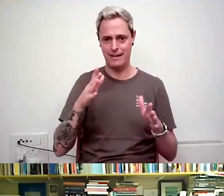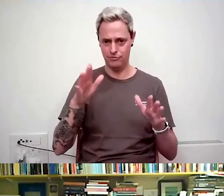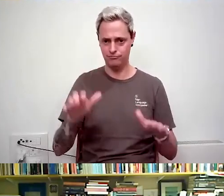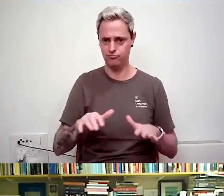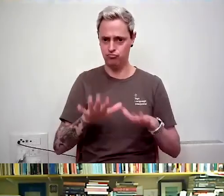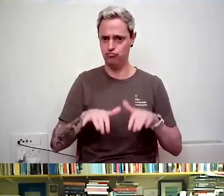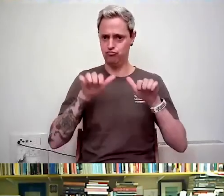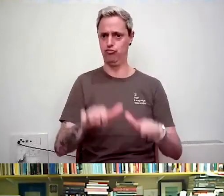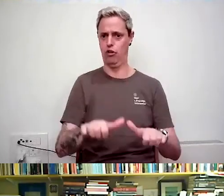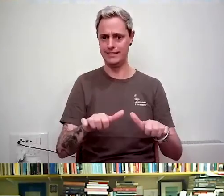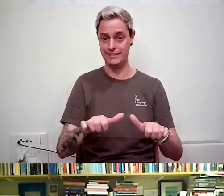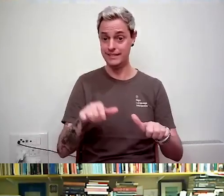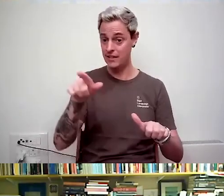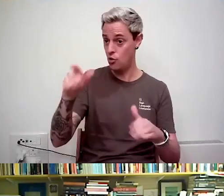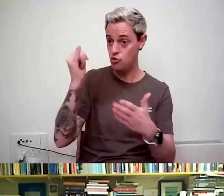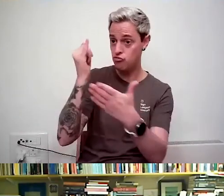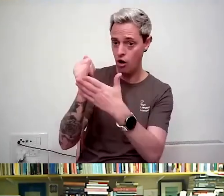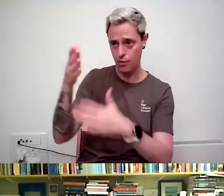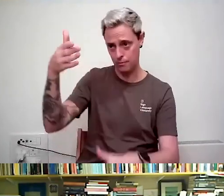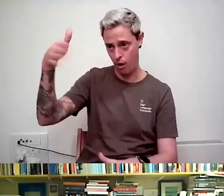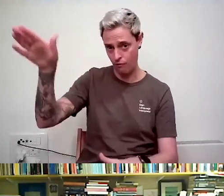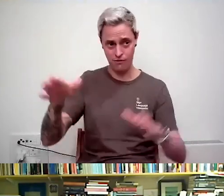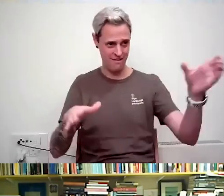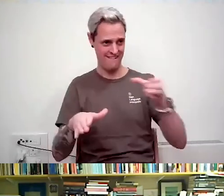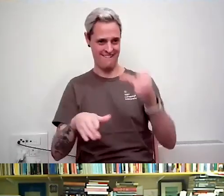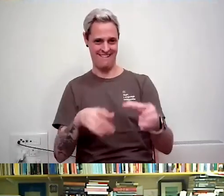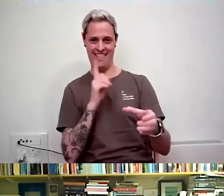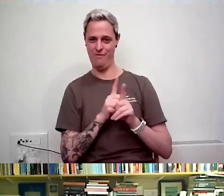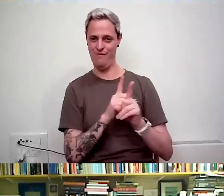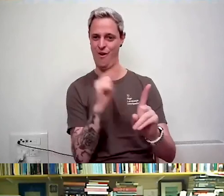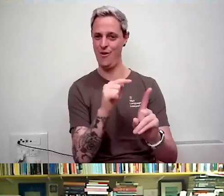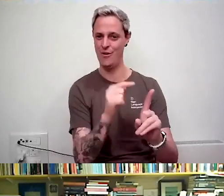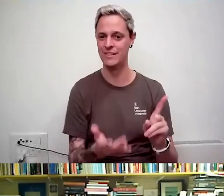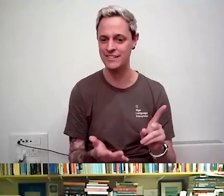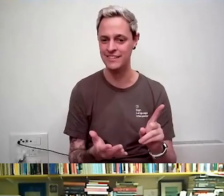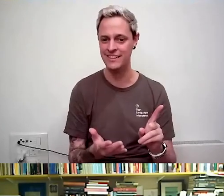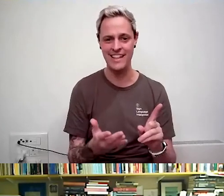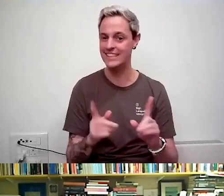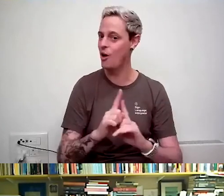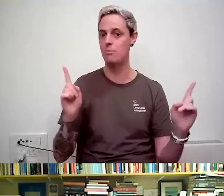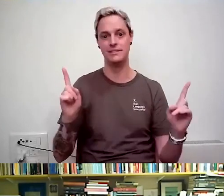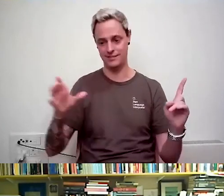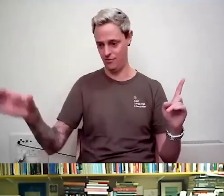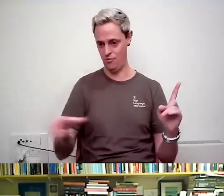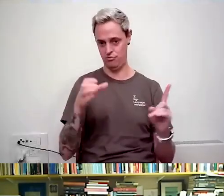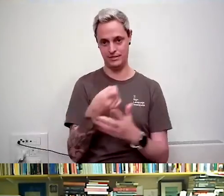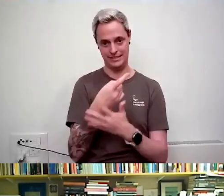we'll get somebody else. That's the opposite of what we're trying to talk about and I think disability,